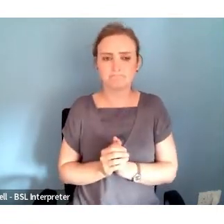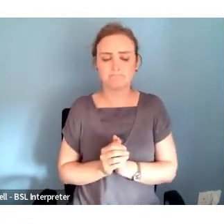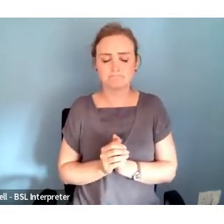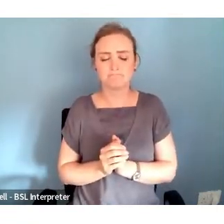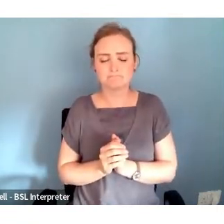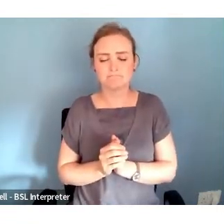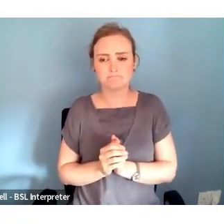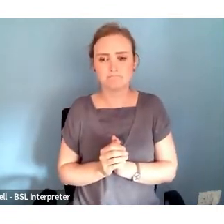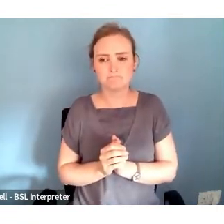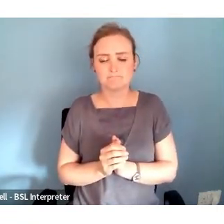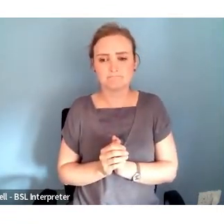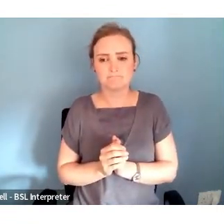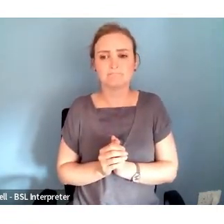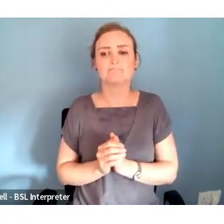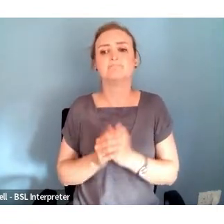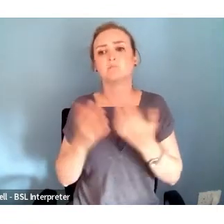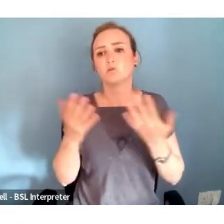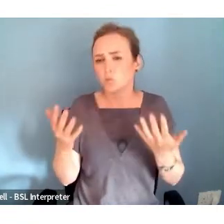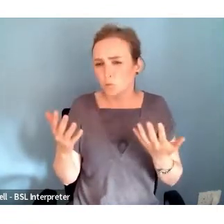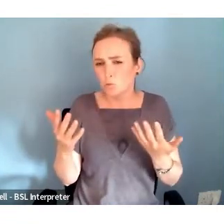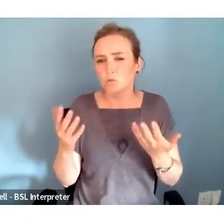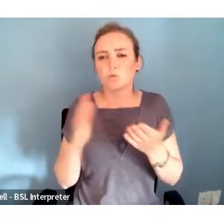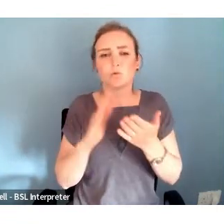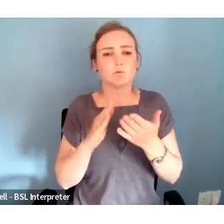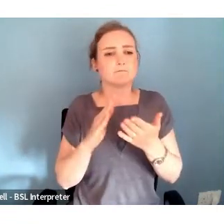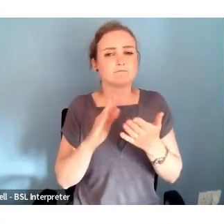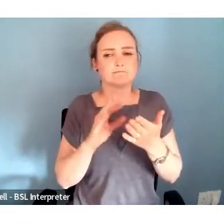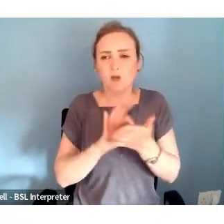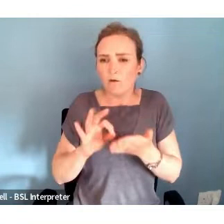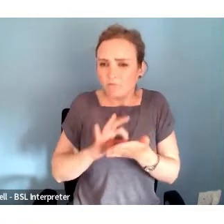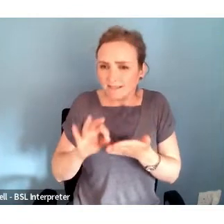be innate ly we will have a look at what the hiring manager